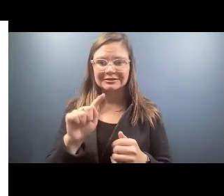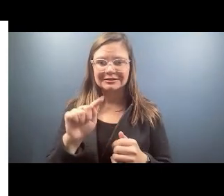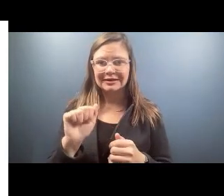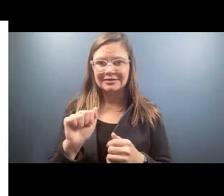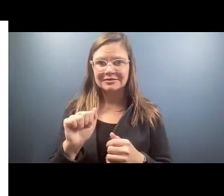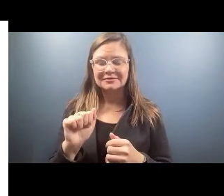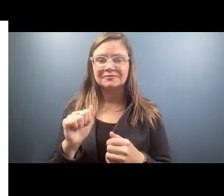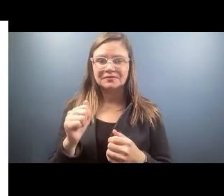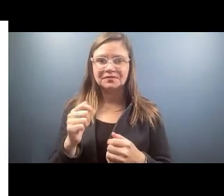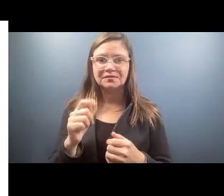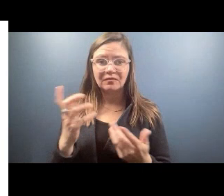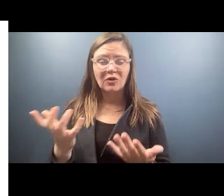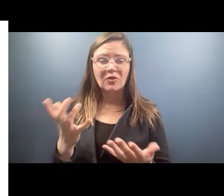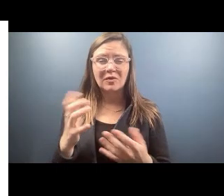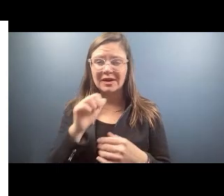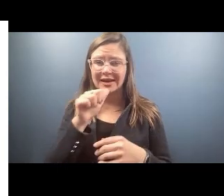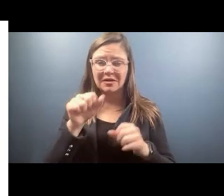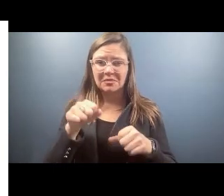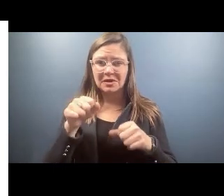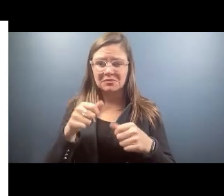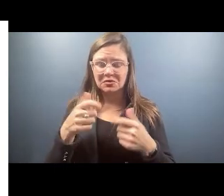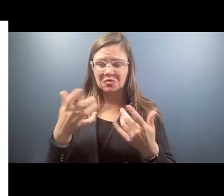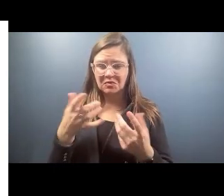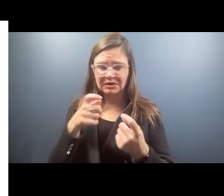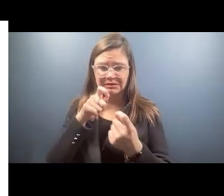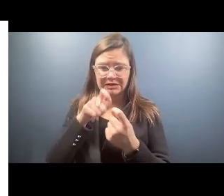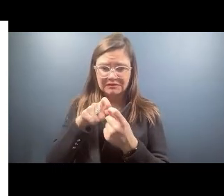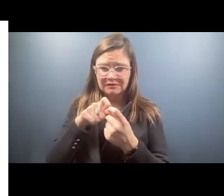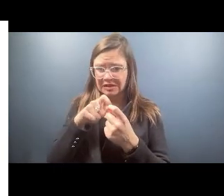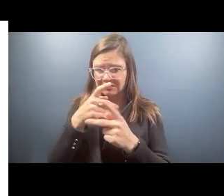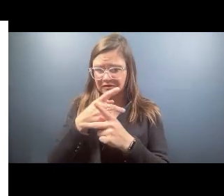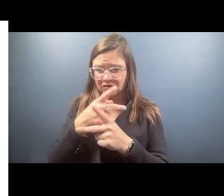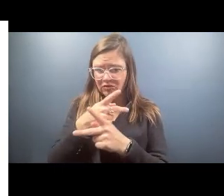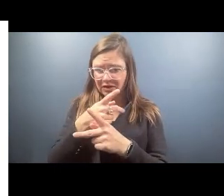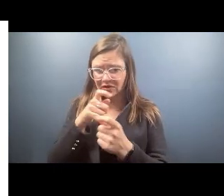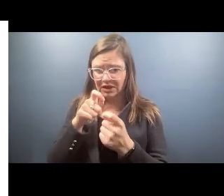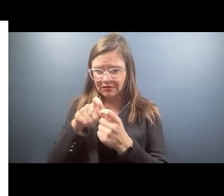So you may not be able to drill down to a specific segment of the workforce as home